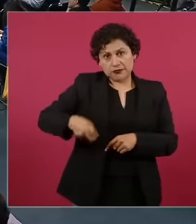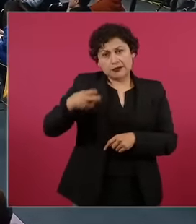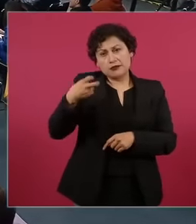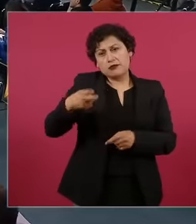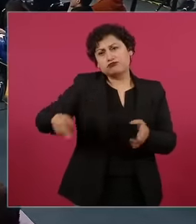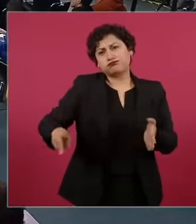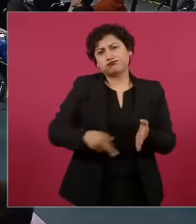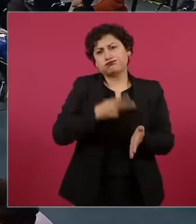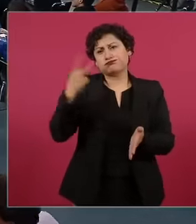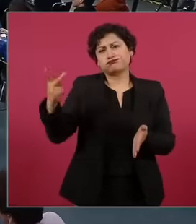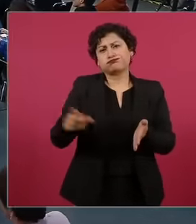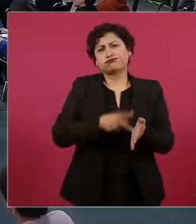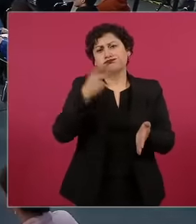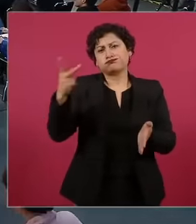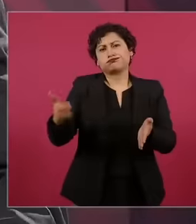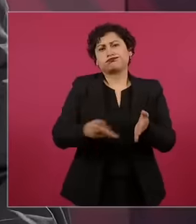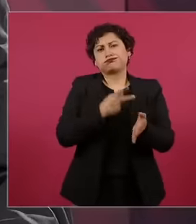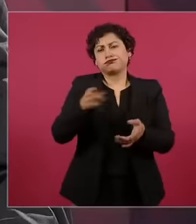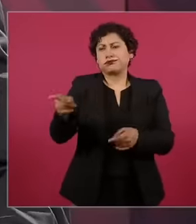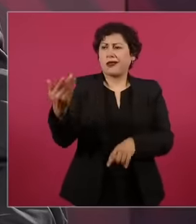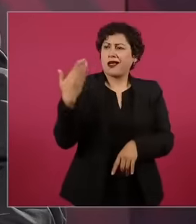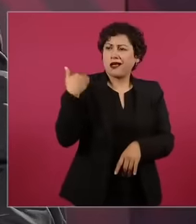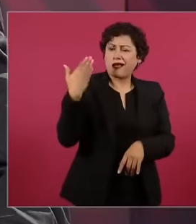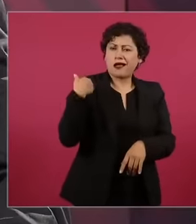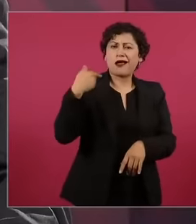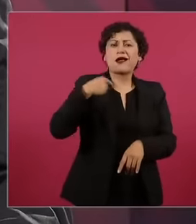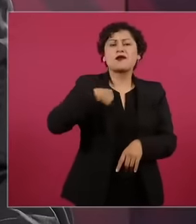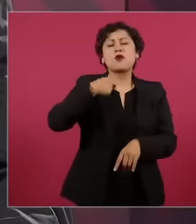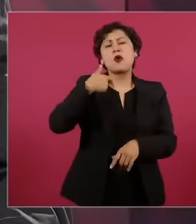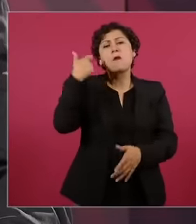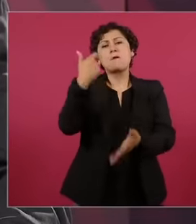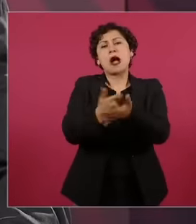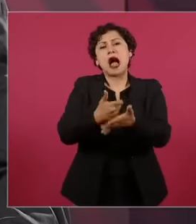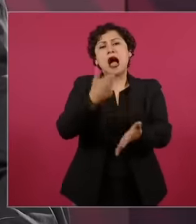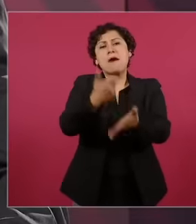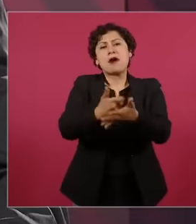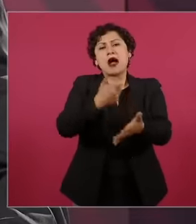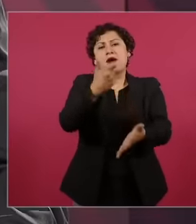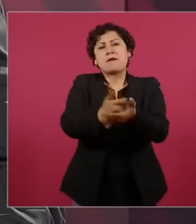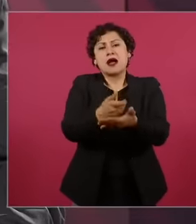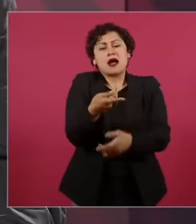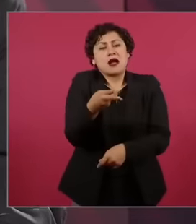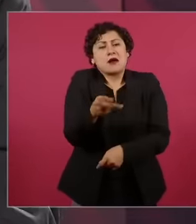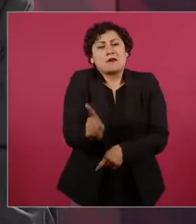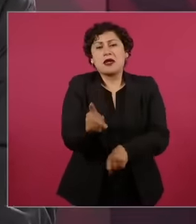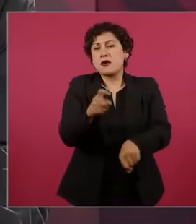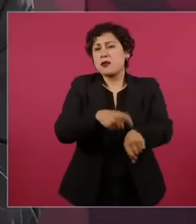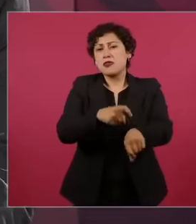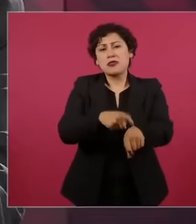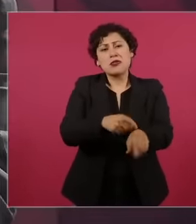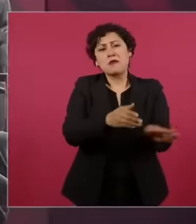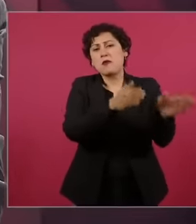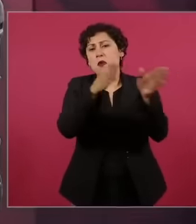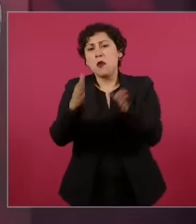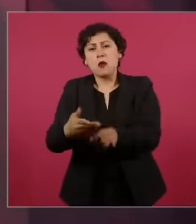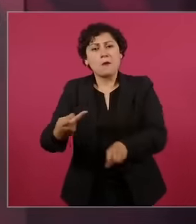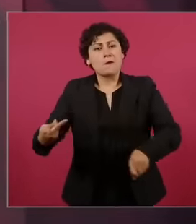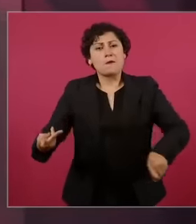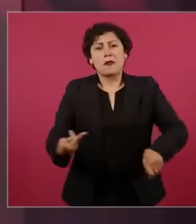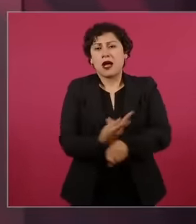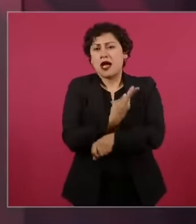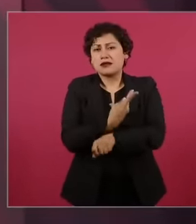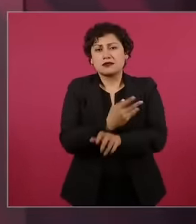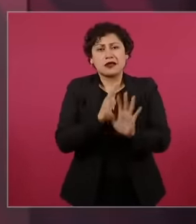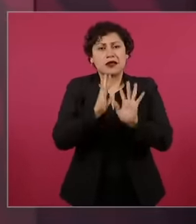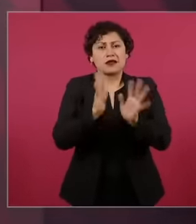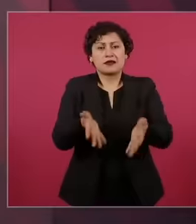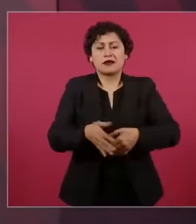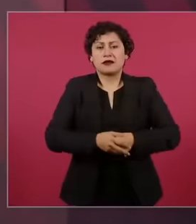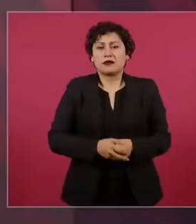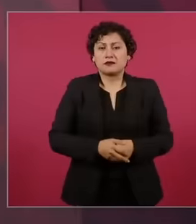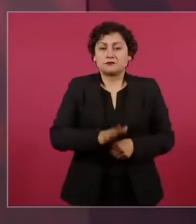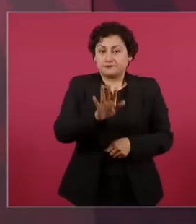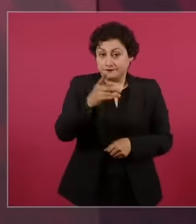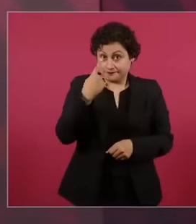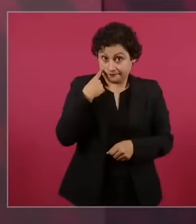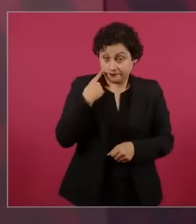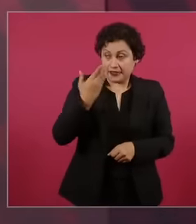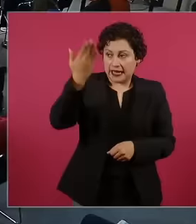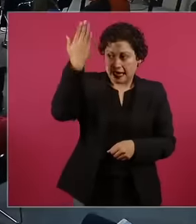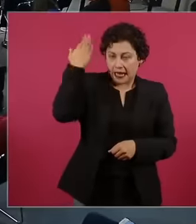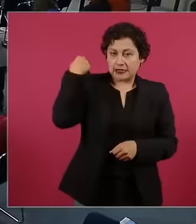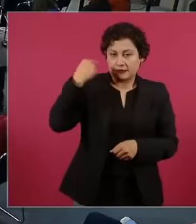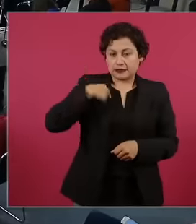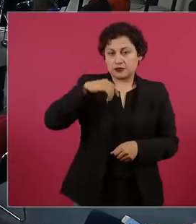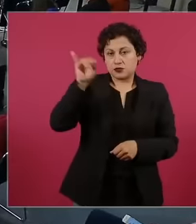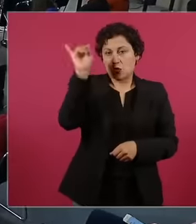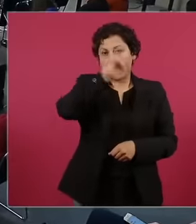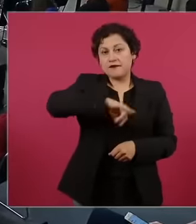us to pay in administrations from a long time ago. Once they did denounce me for opposing